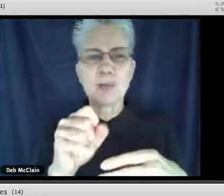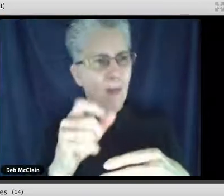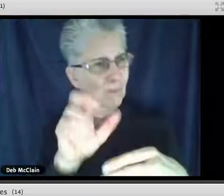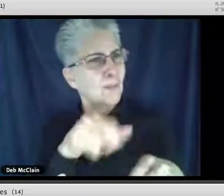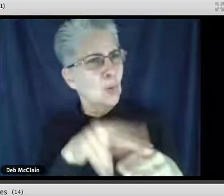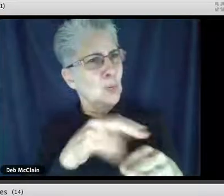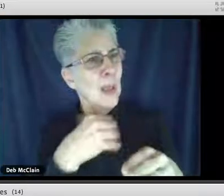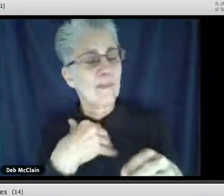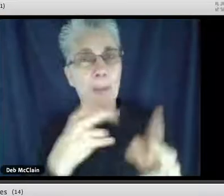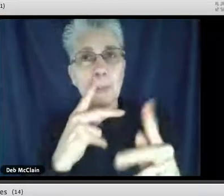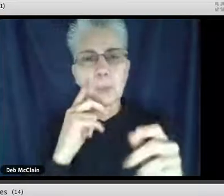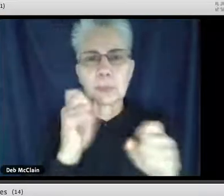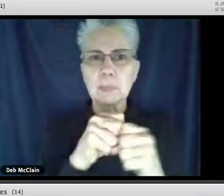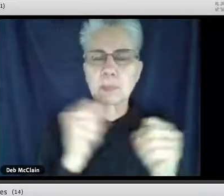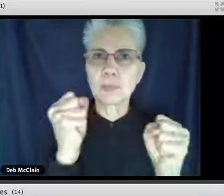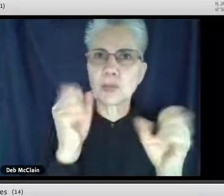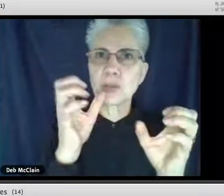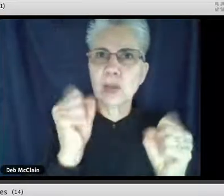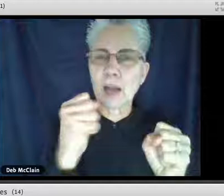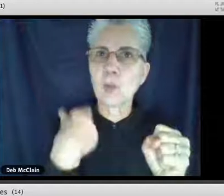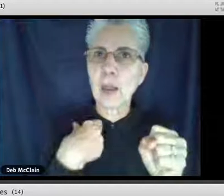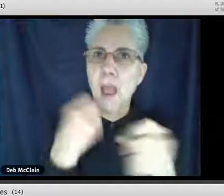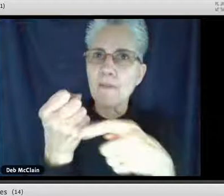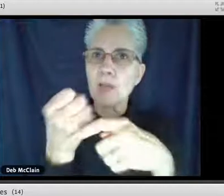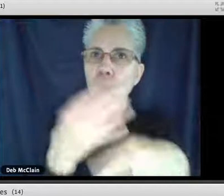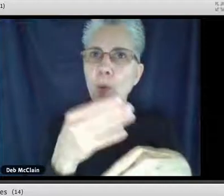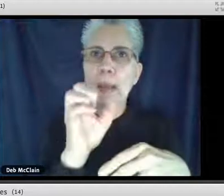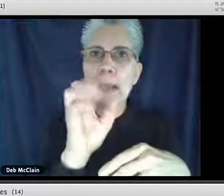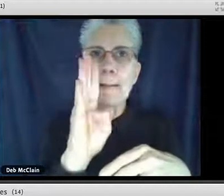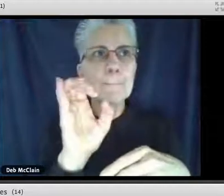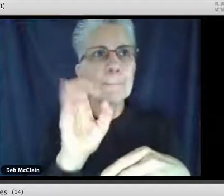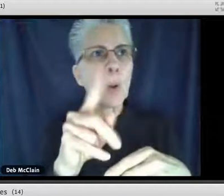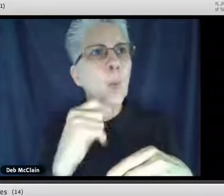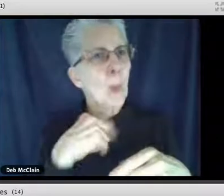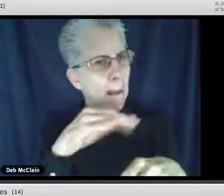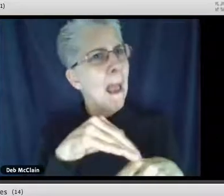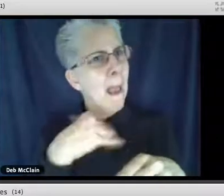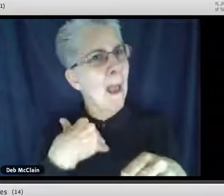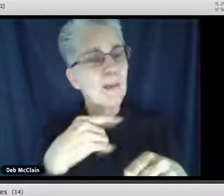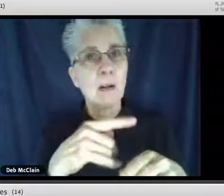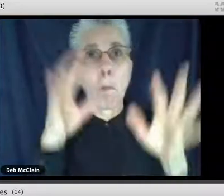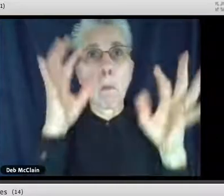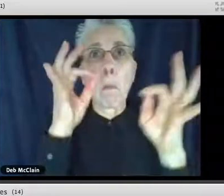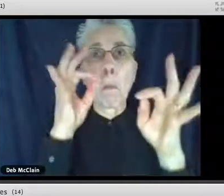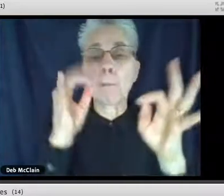Of course we have downloadable ebooks. Of course we have this," and they had no idea, so they wouldn't have even gone to the website